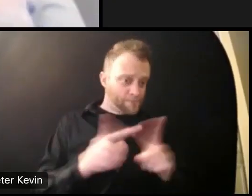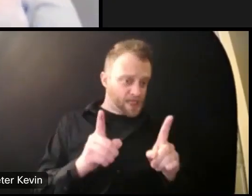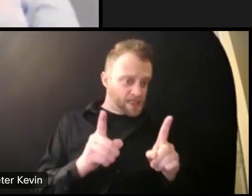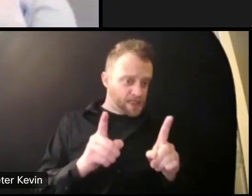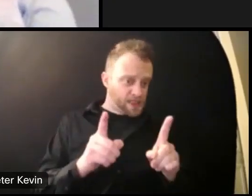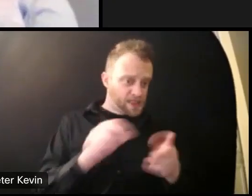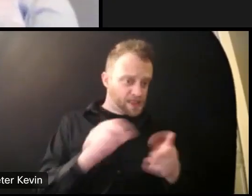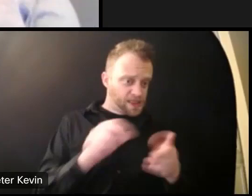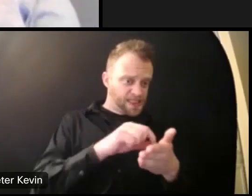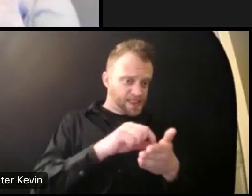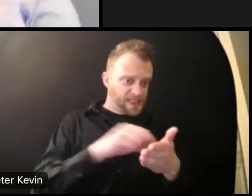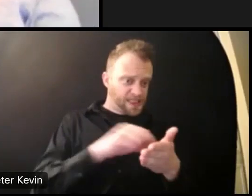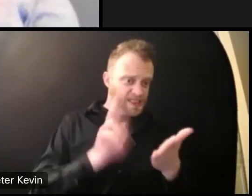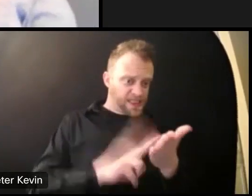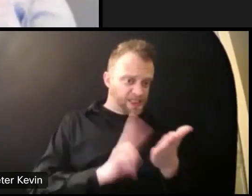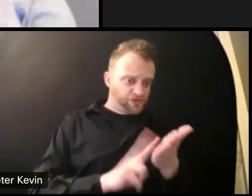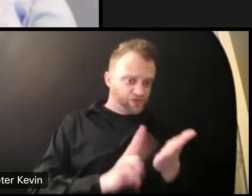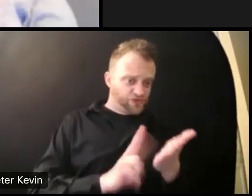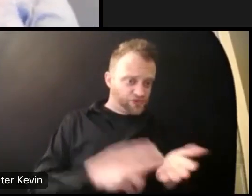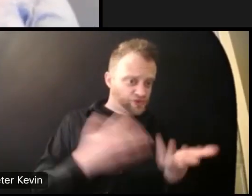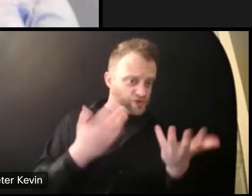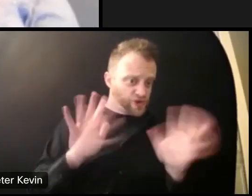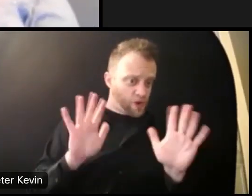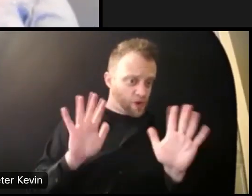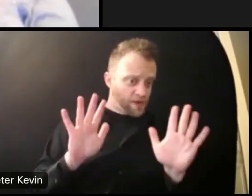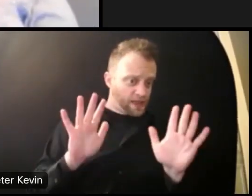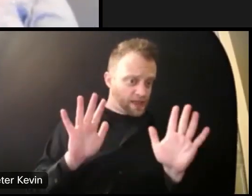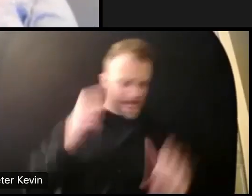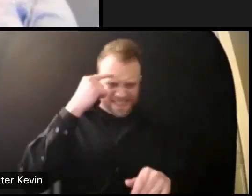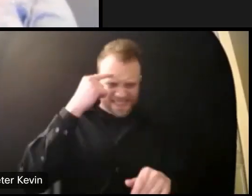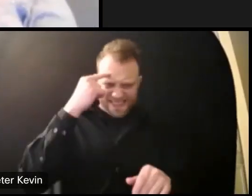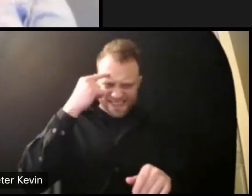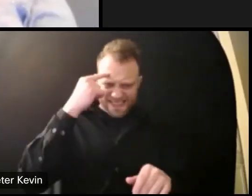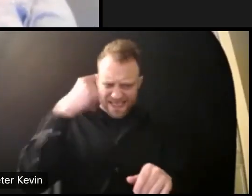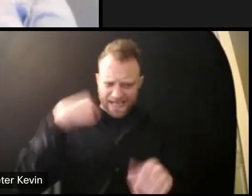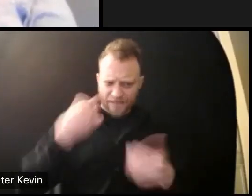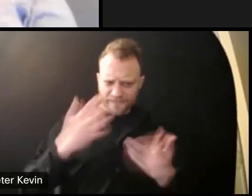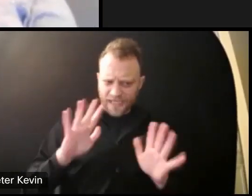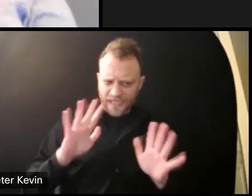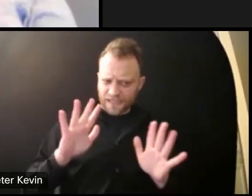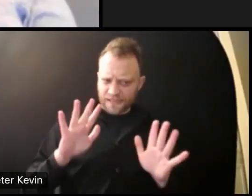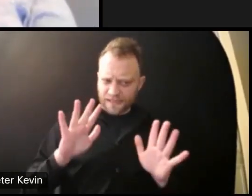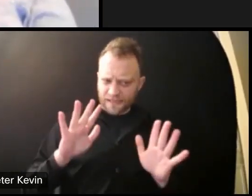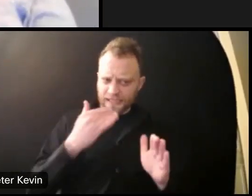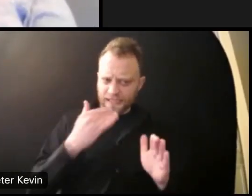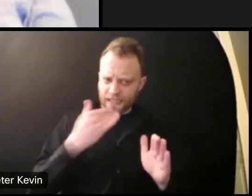I think that's it. I think that's it. Thank you. (Boese) You're more than welcome. (Fast) Okay,